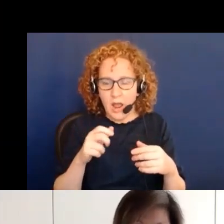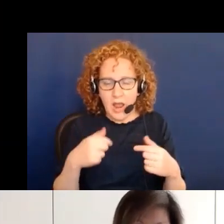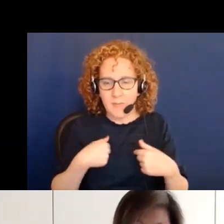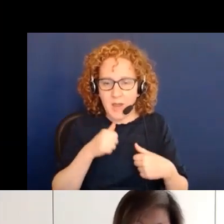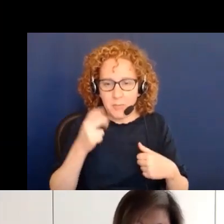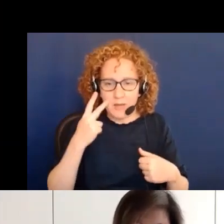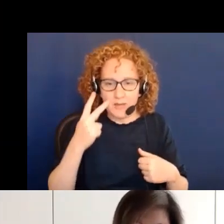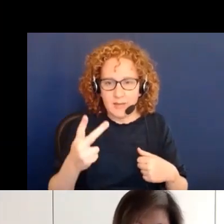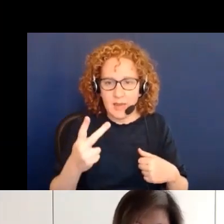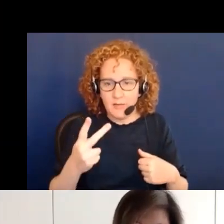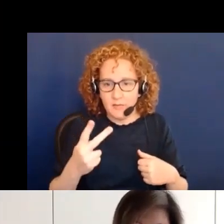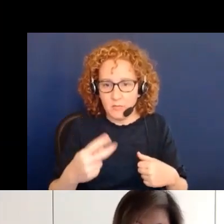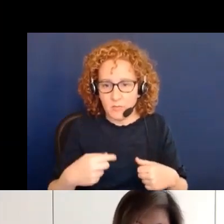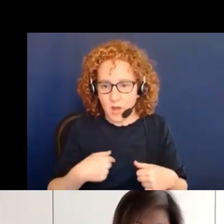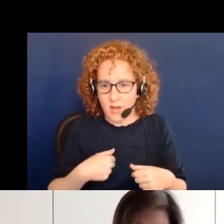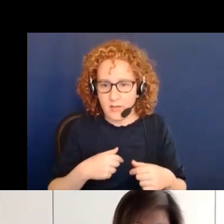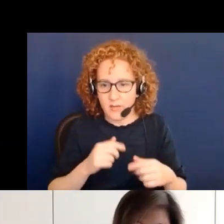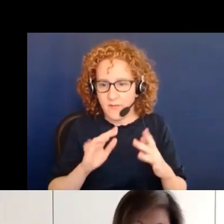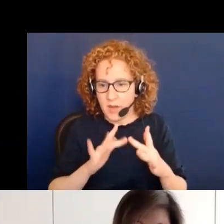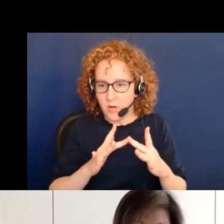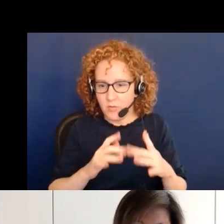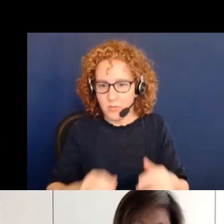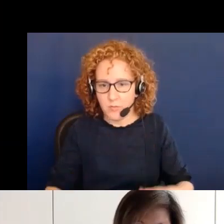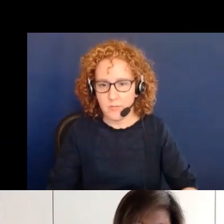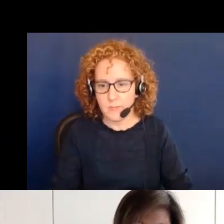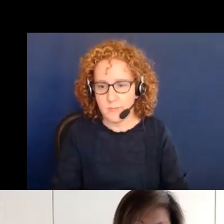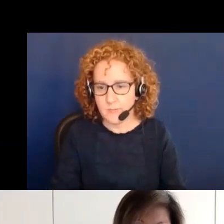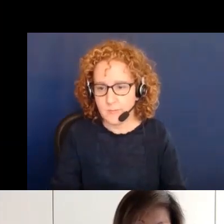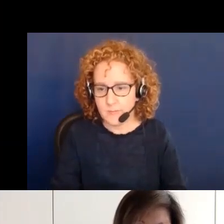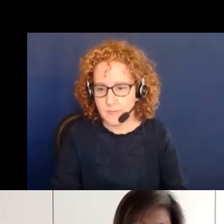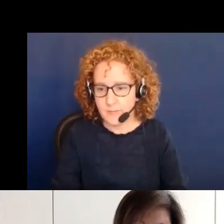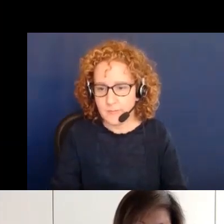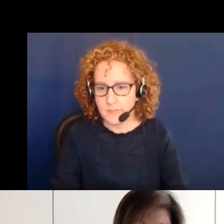I'm not being seen on the video.